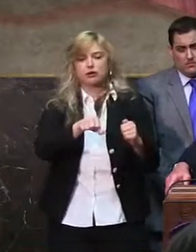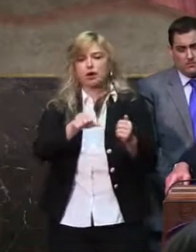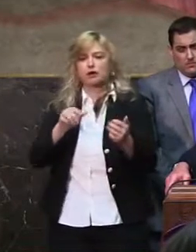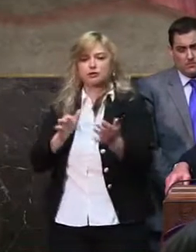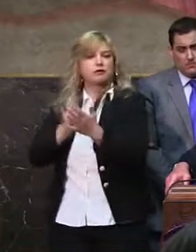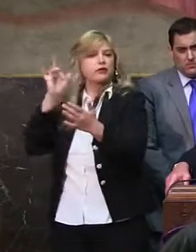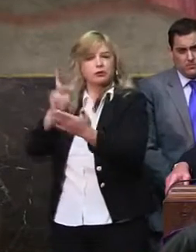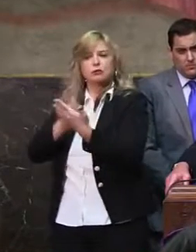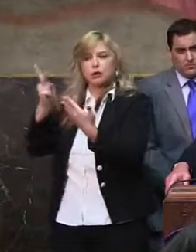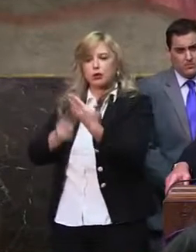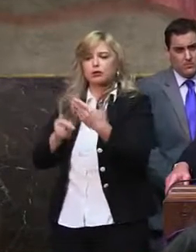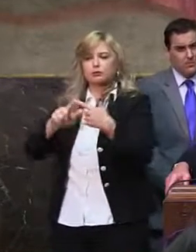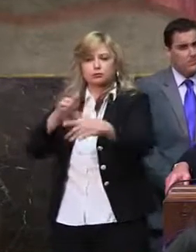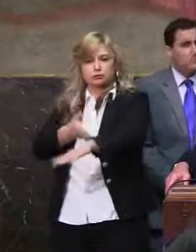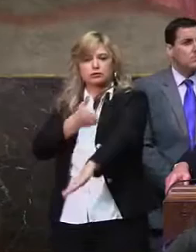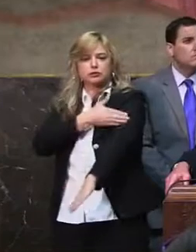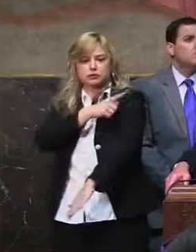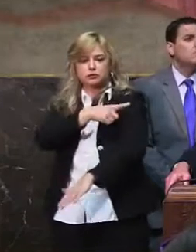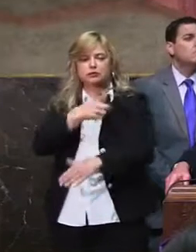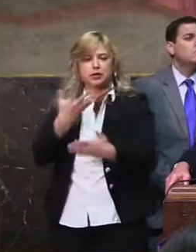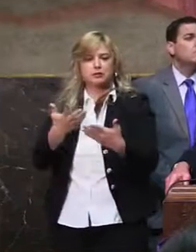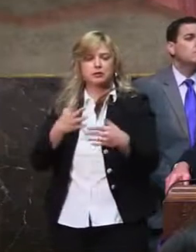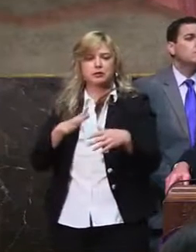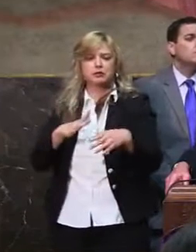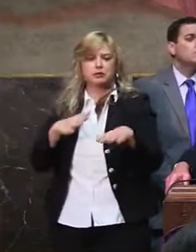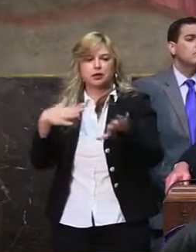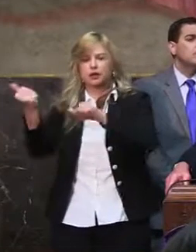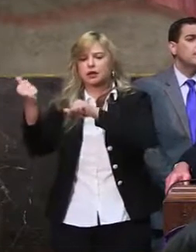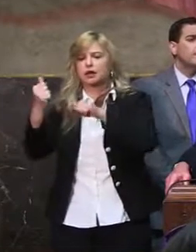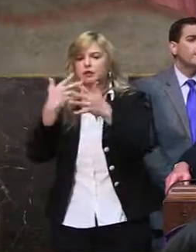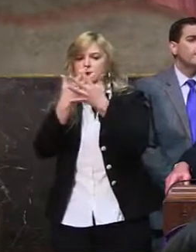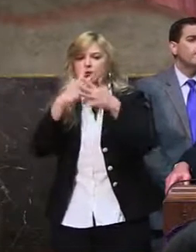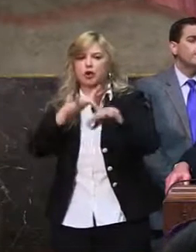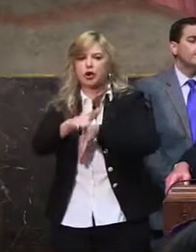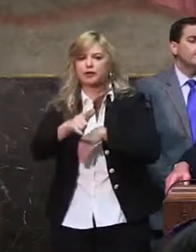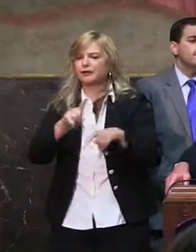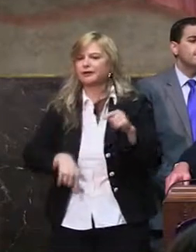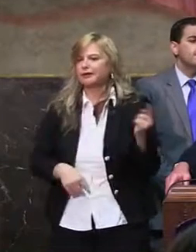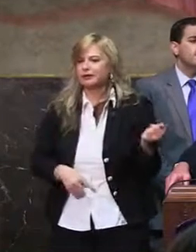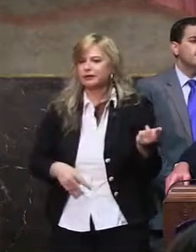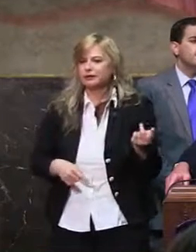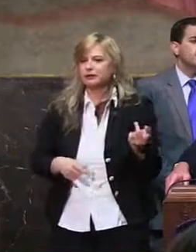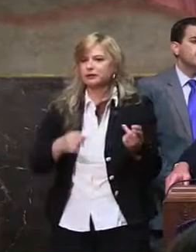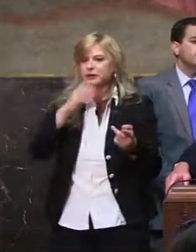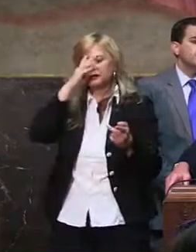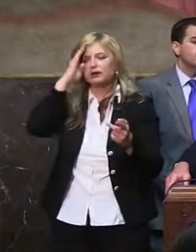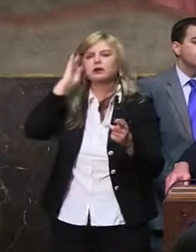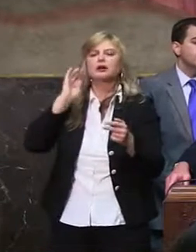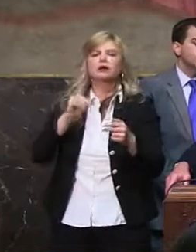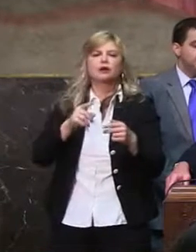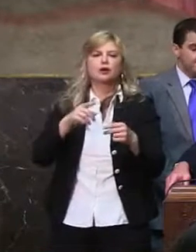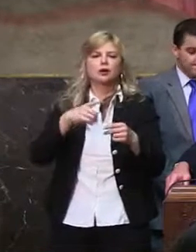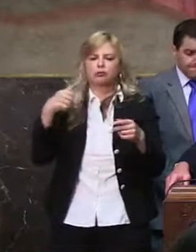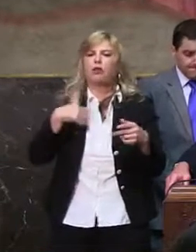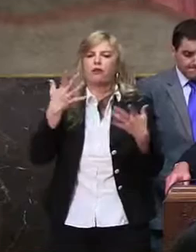maybe better themselves and get out a little earlier are no longer able to do that bad any good people in jail we